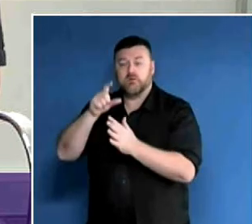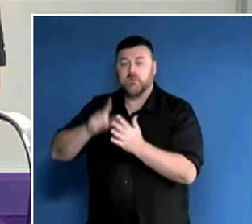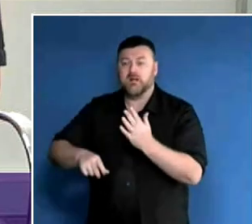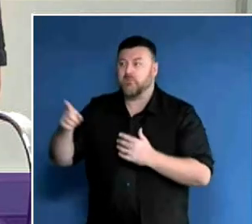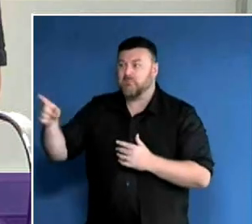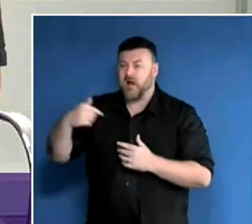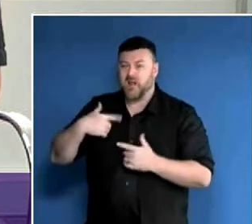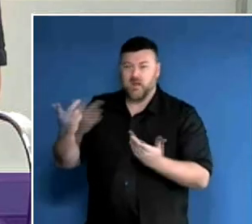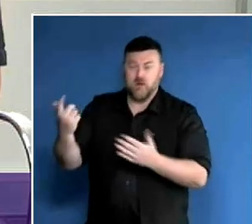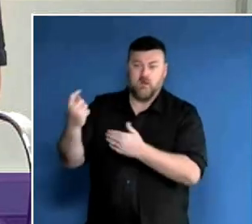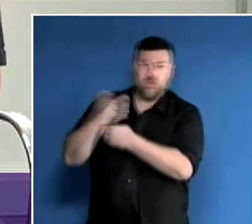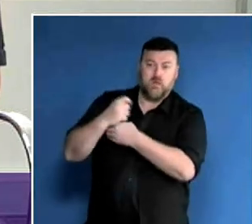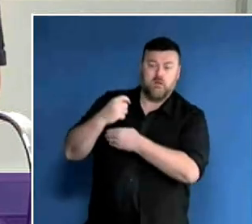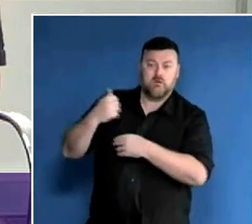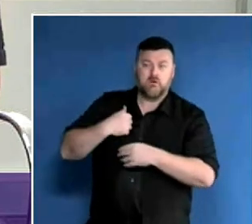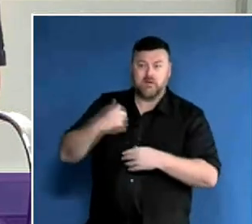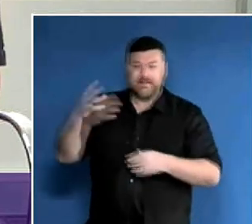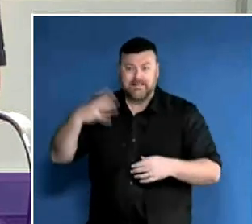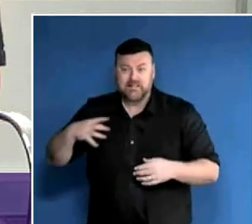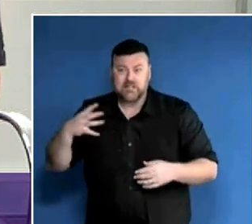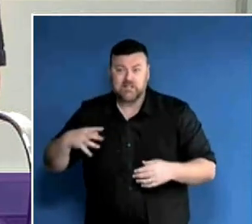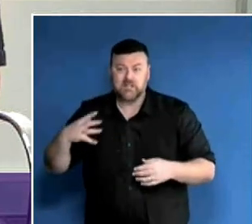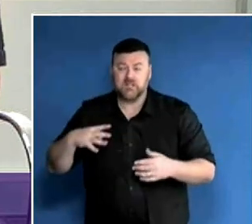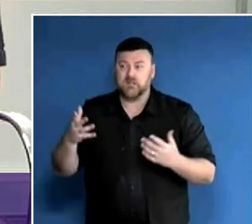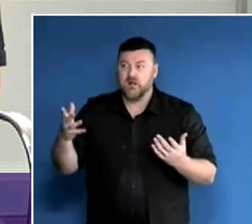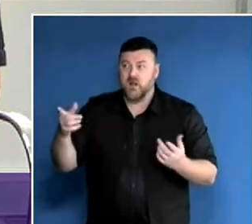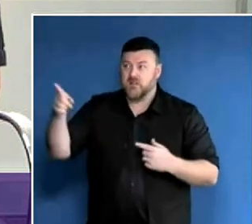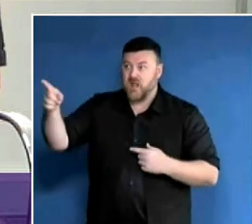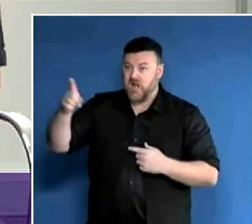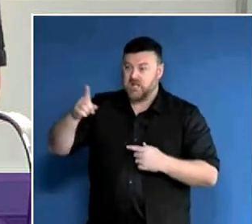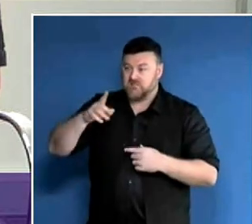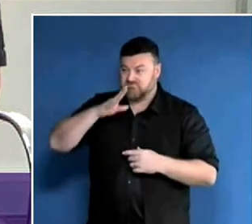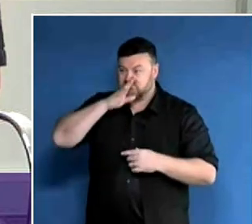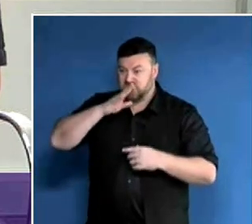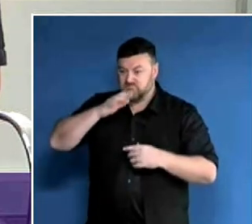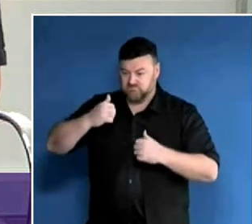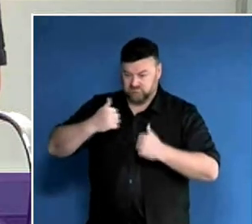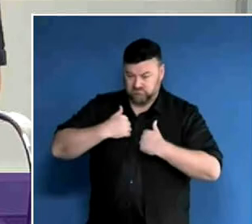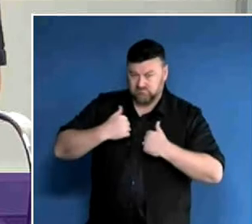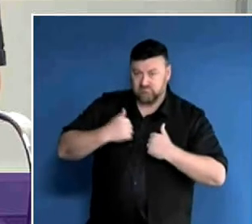Often we hear that they don't understand the specifics of each disability and the access